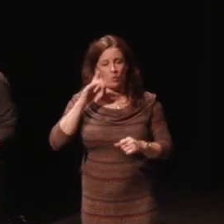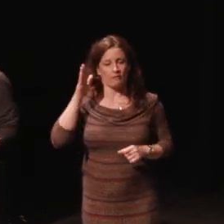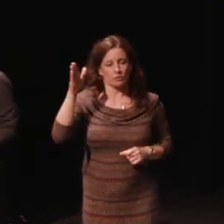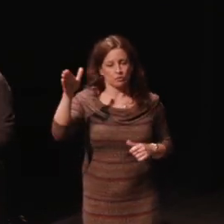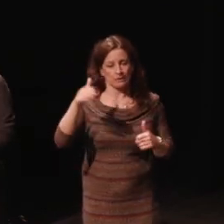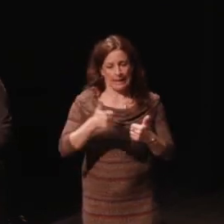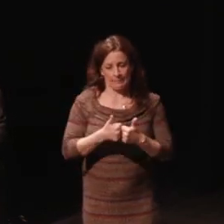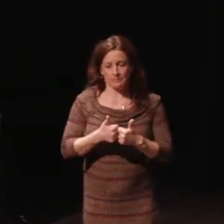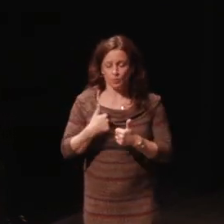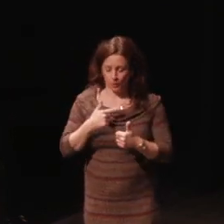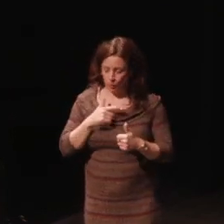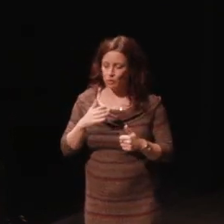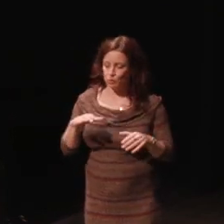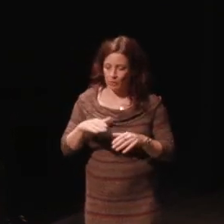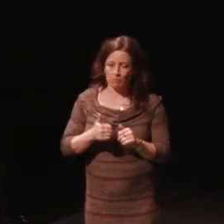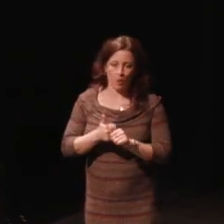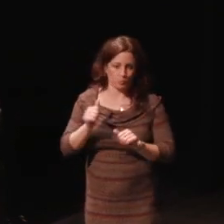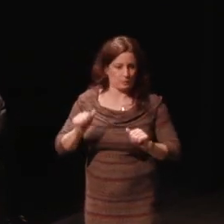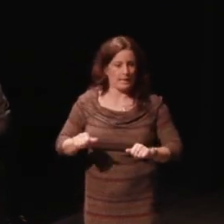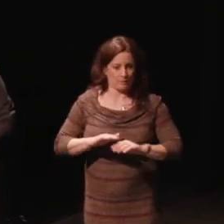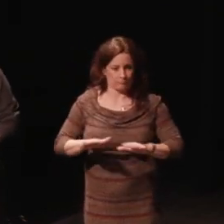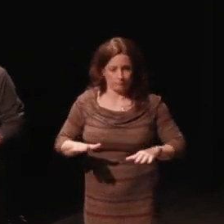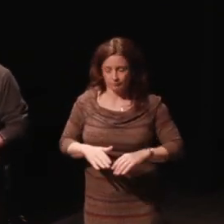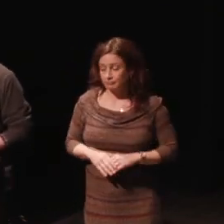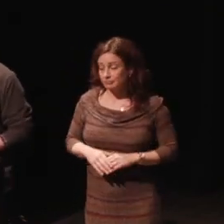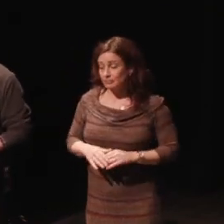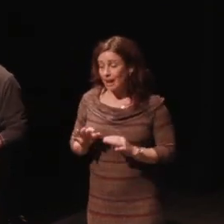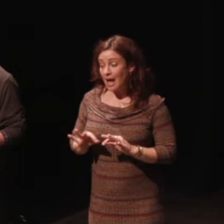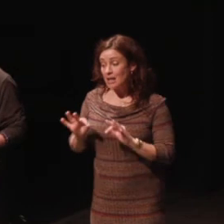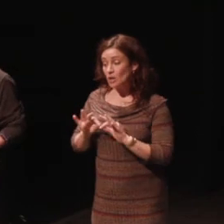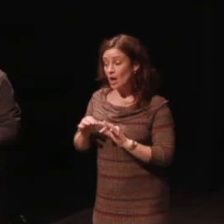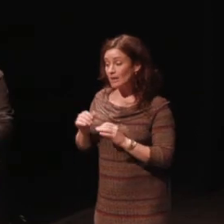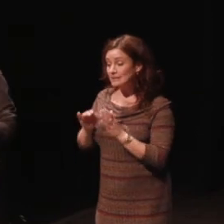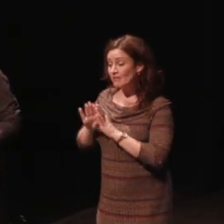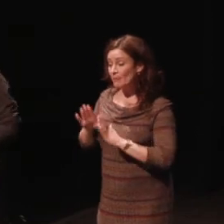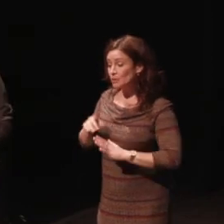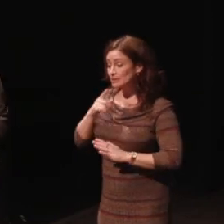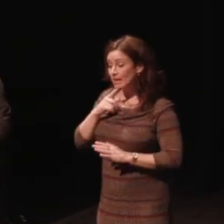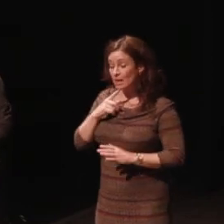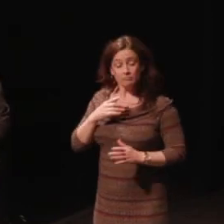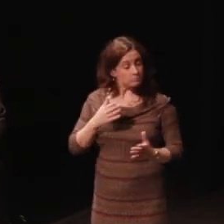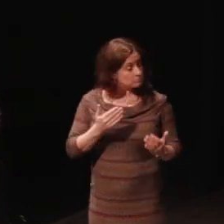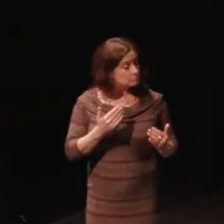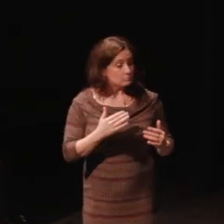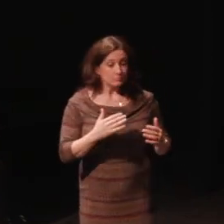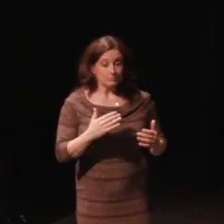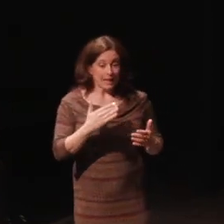We'll be able to do the most we can, and as long as developers are saying that they can keep taking lessons forward,